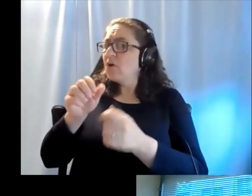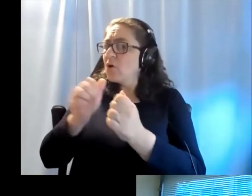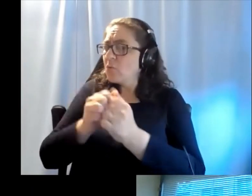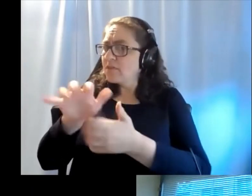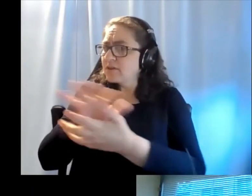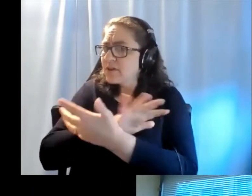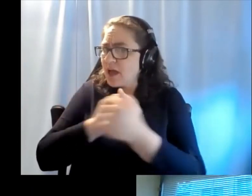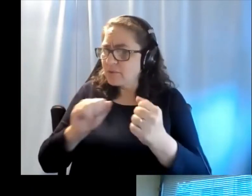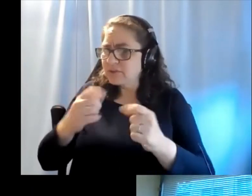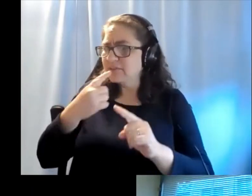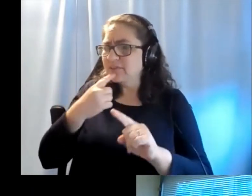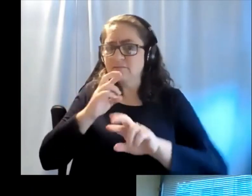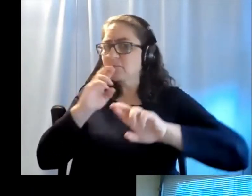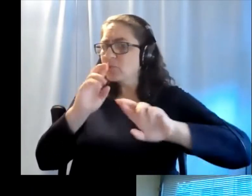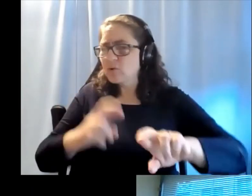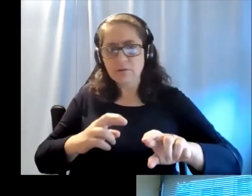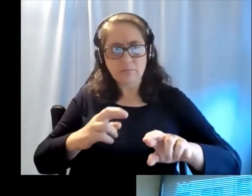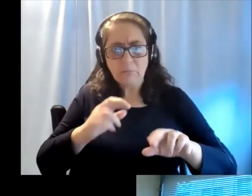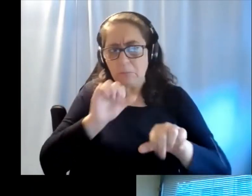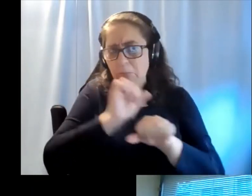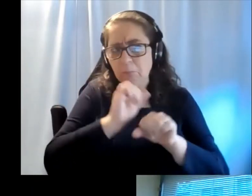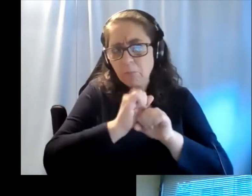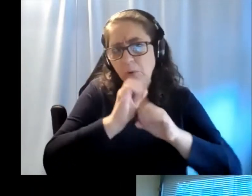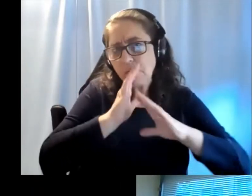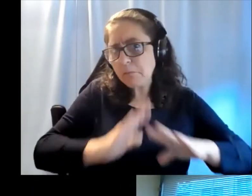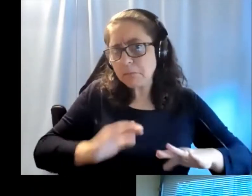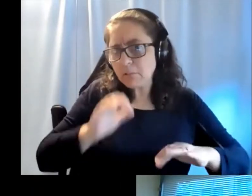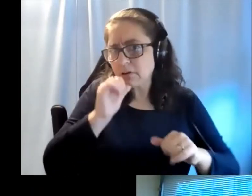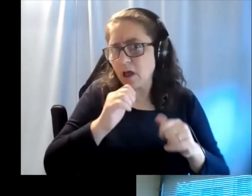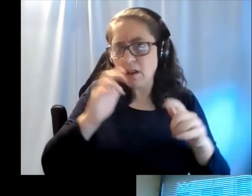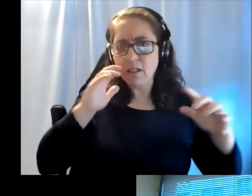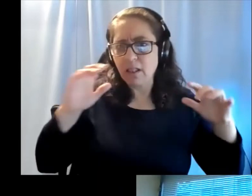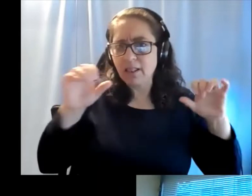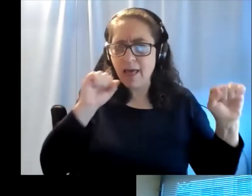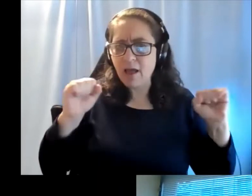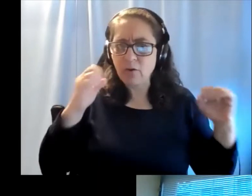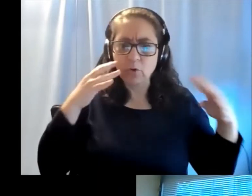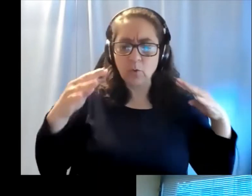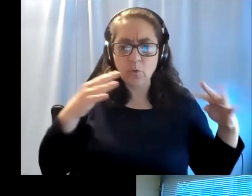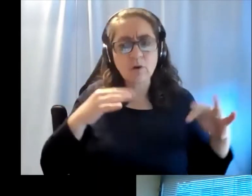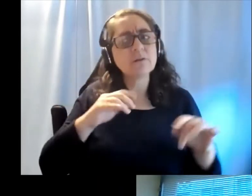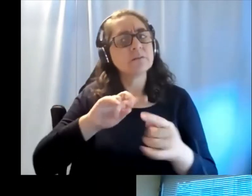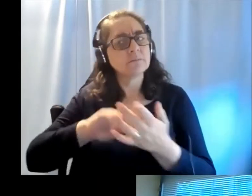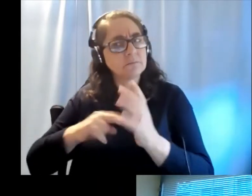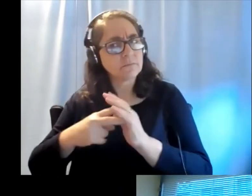That would mean 21 million adults may have noise induced hearing loss from sounds in